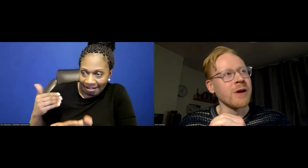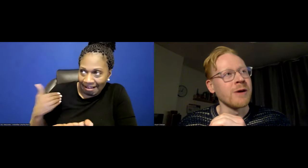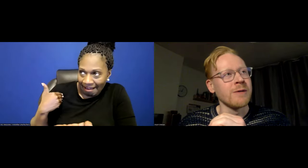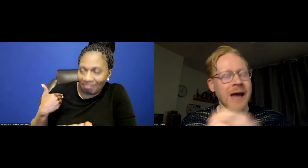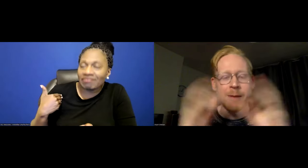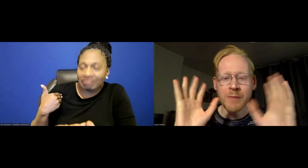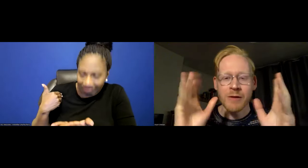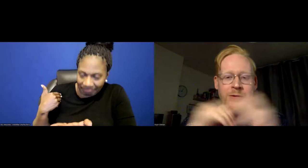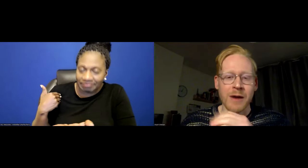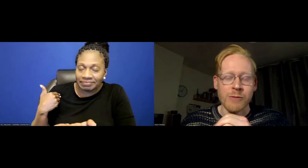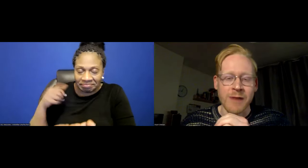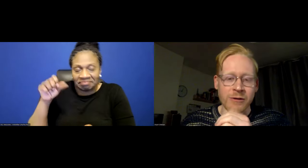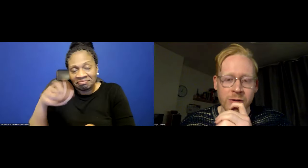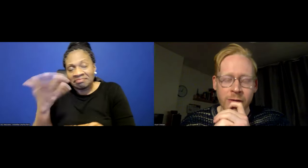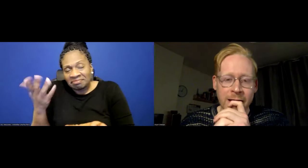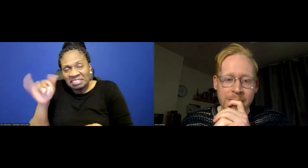So yeah, those are my reflections on that.